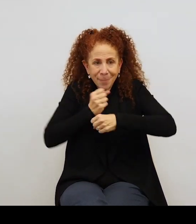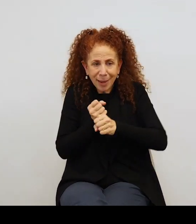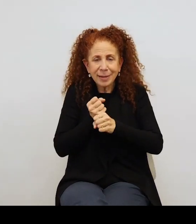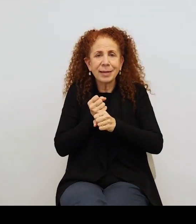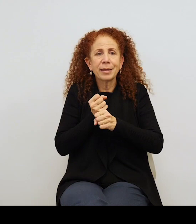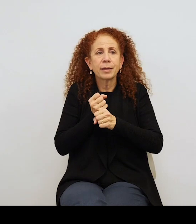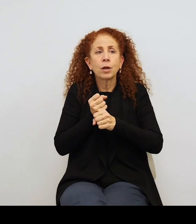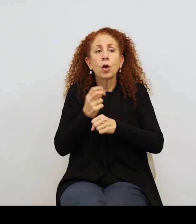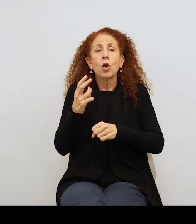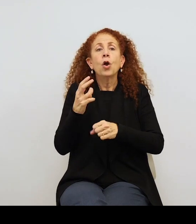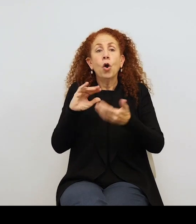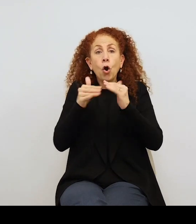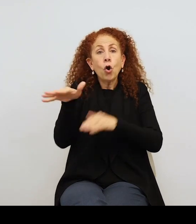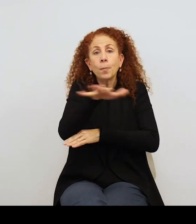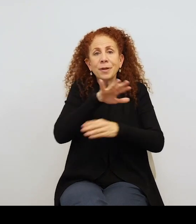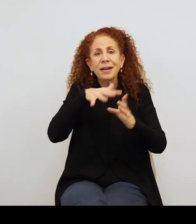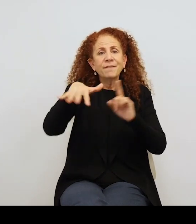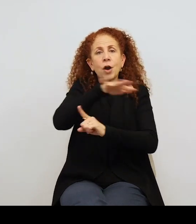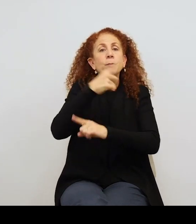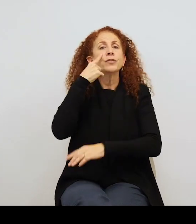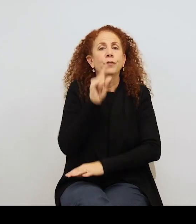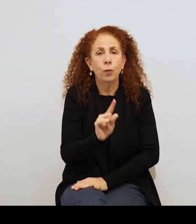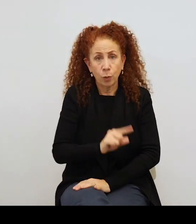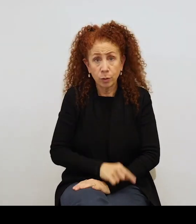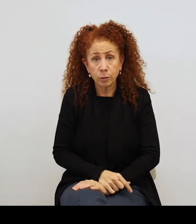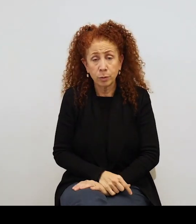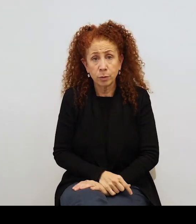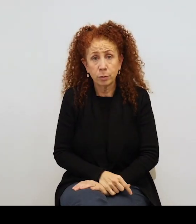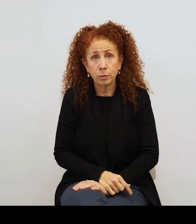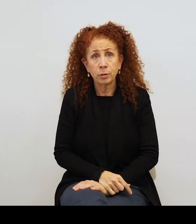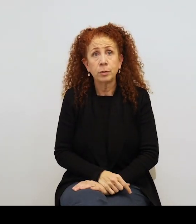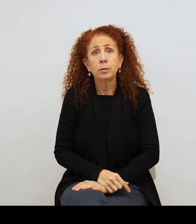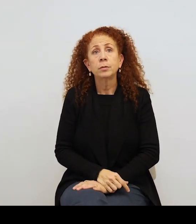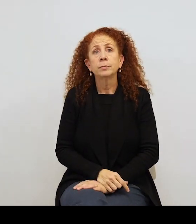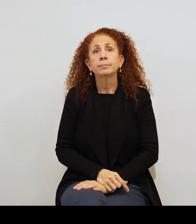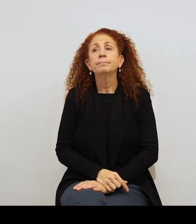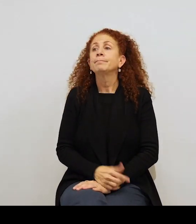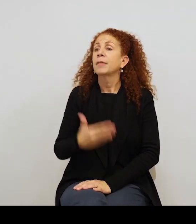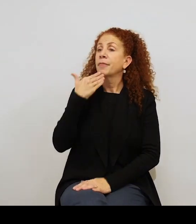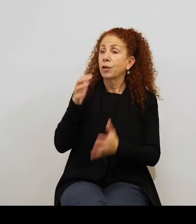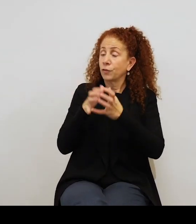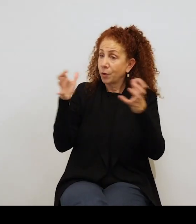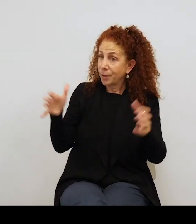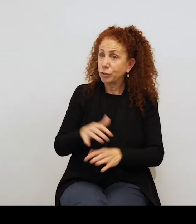our urban environments for? Yeah. Thank you so much.